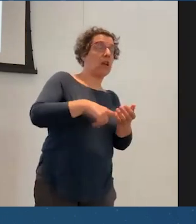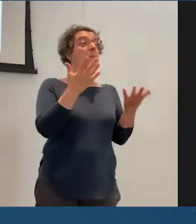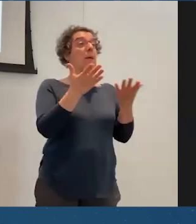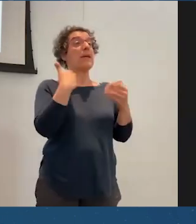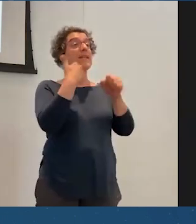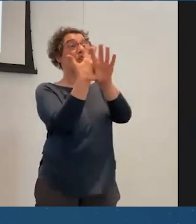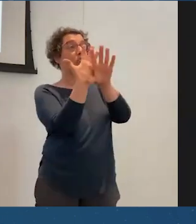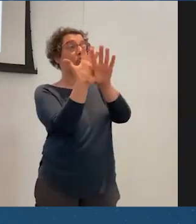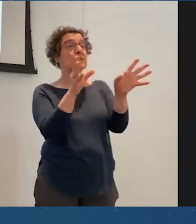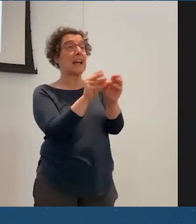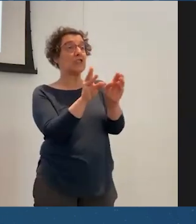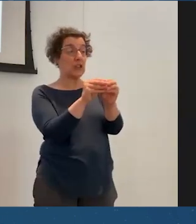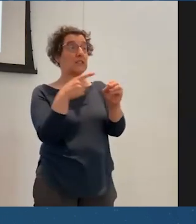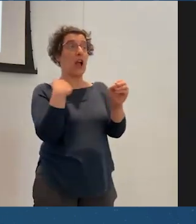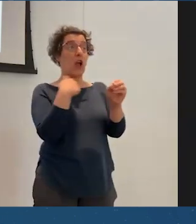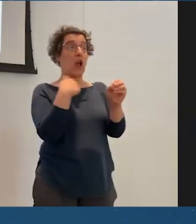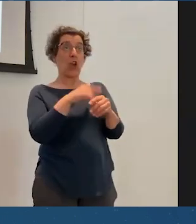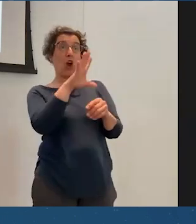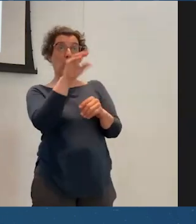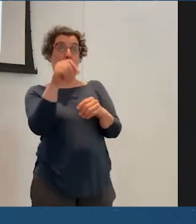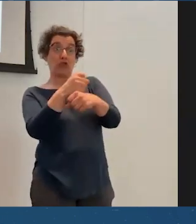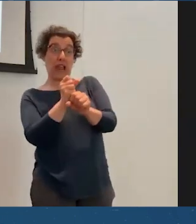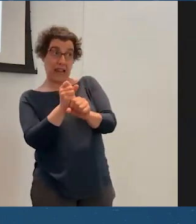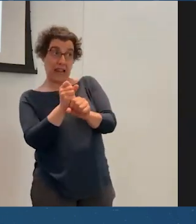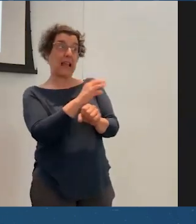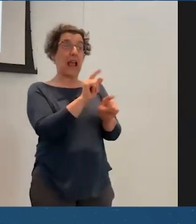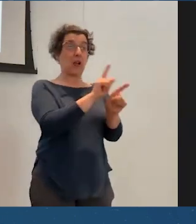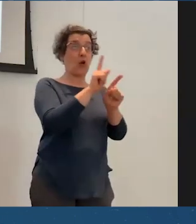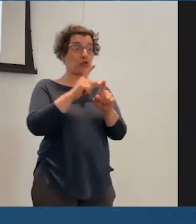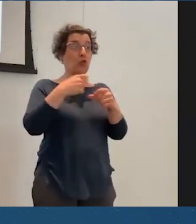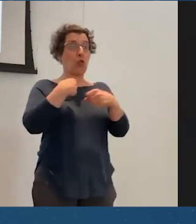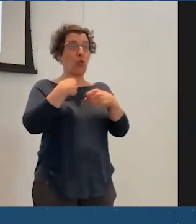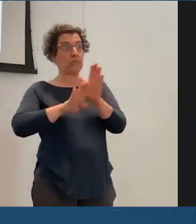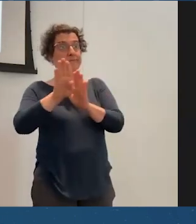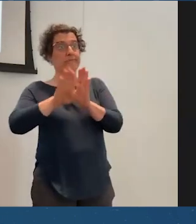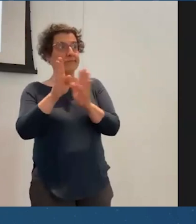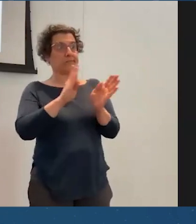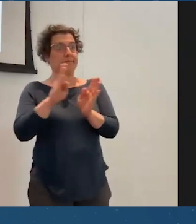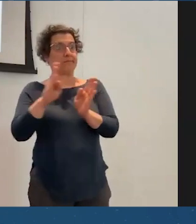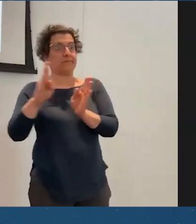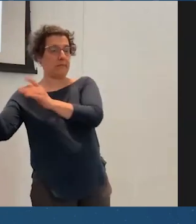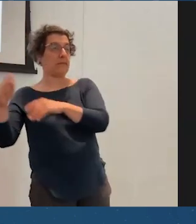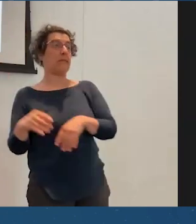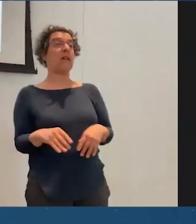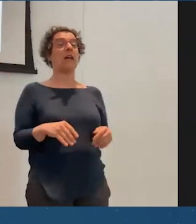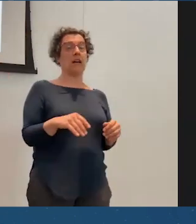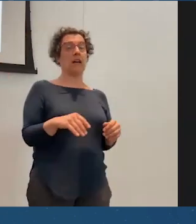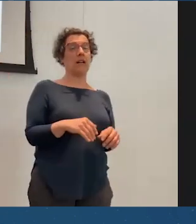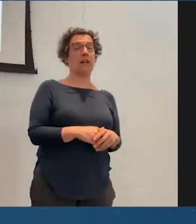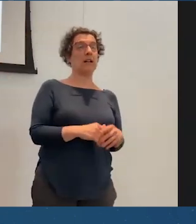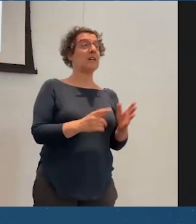and iterating alongside folks-- can also do a combination of these. You start with a longer term summit